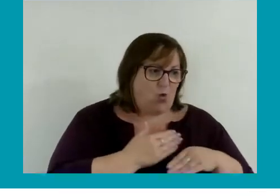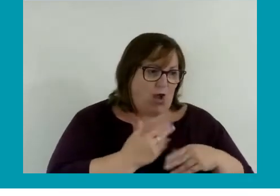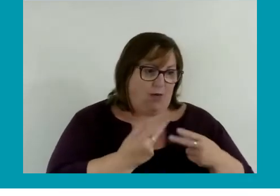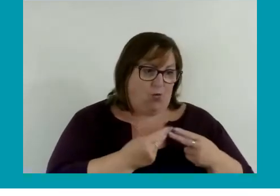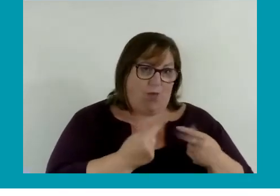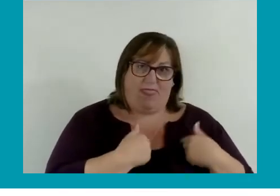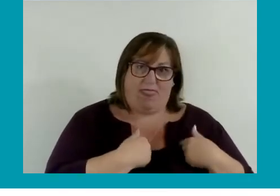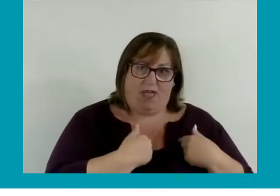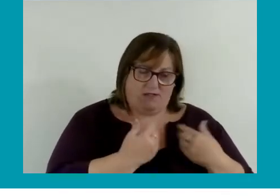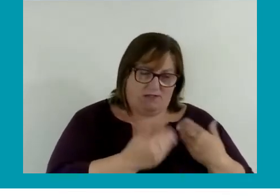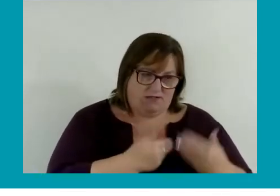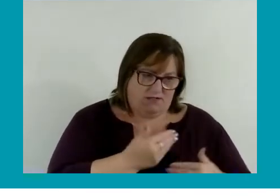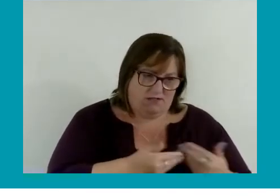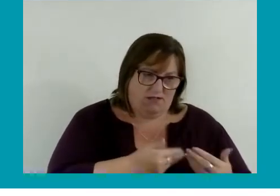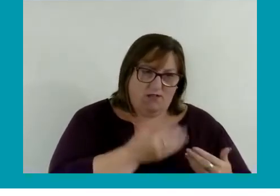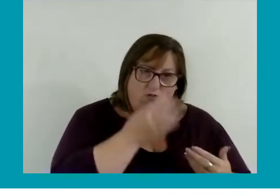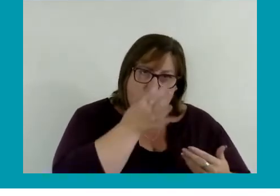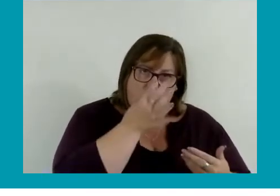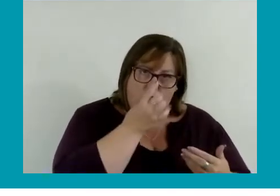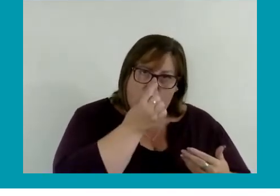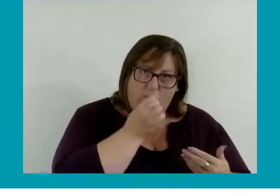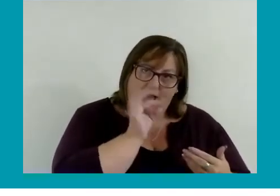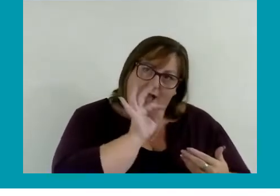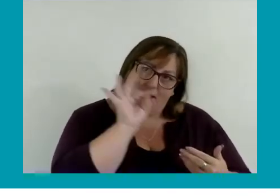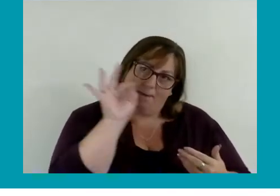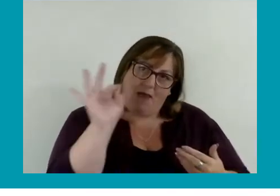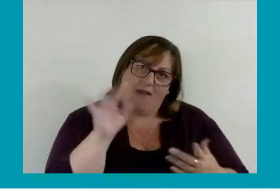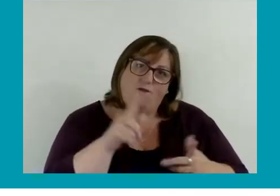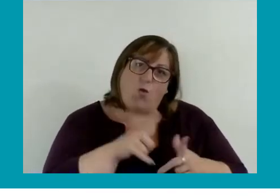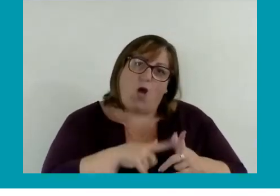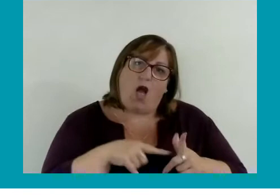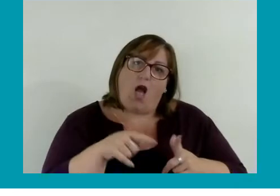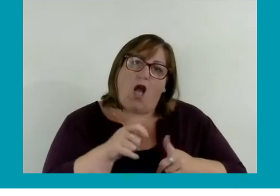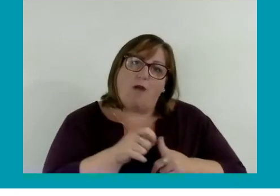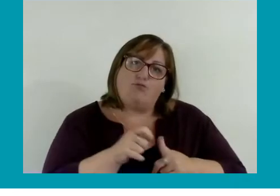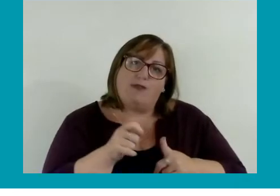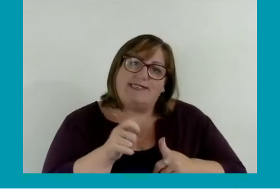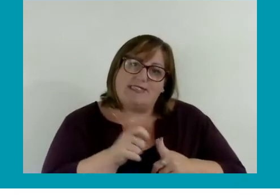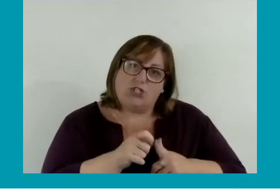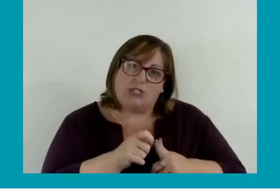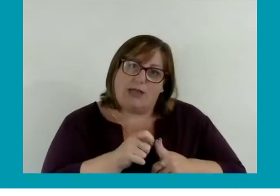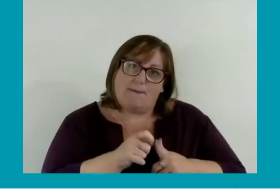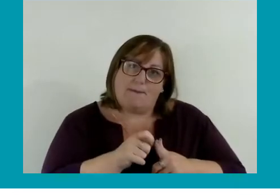into our apprenticeship schemes and and we've seen some great successes from that and but we also